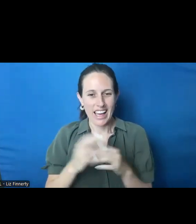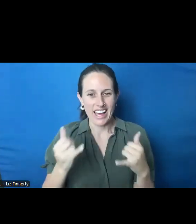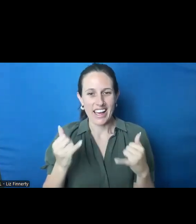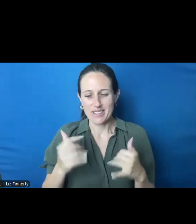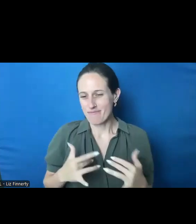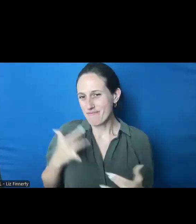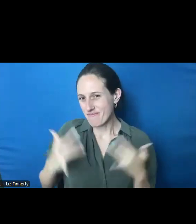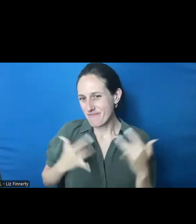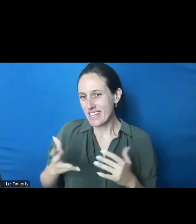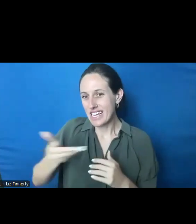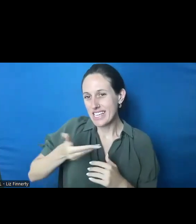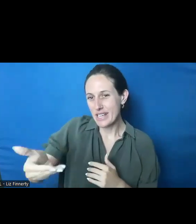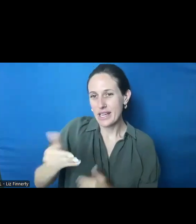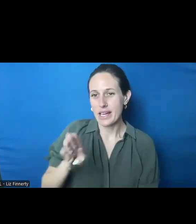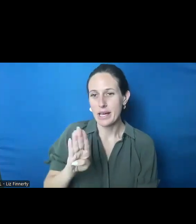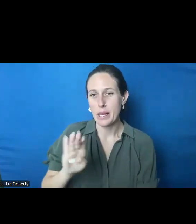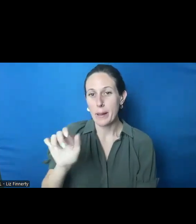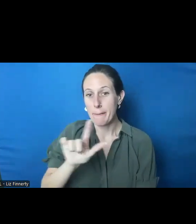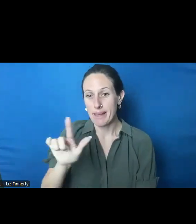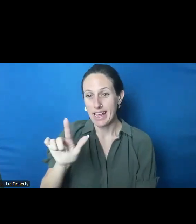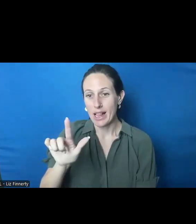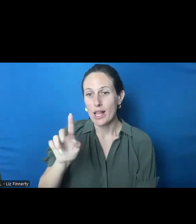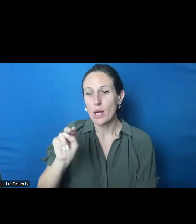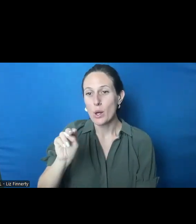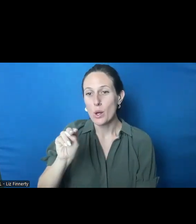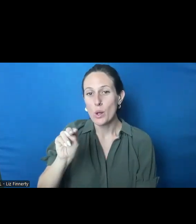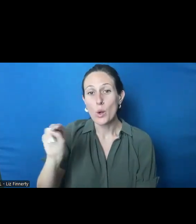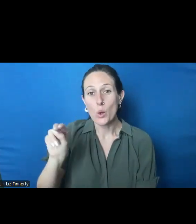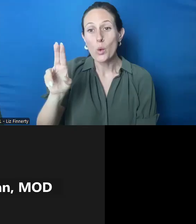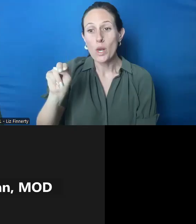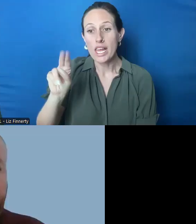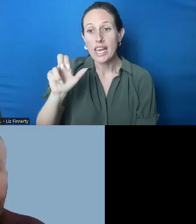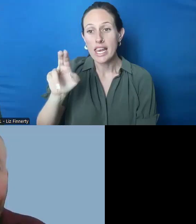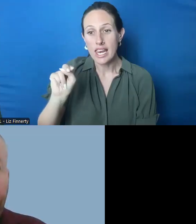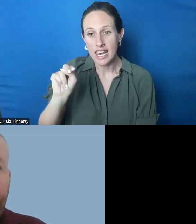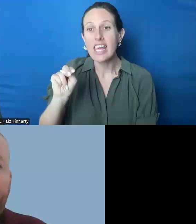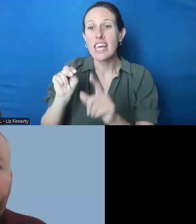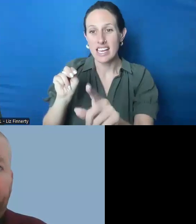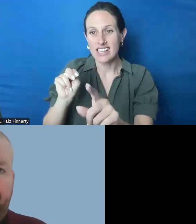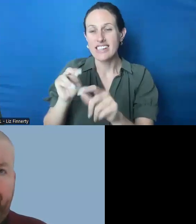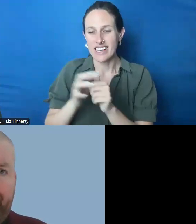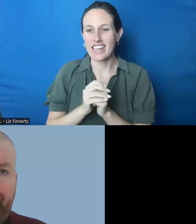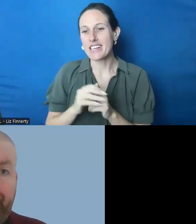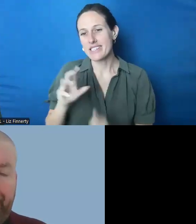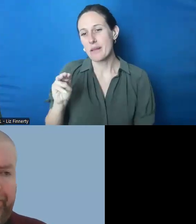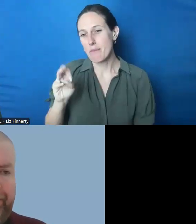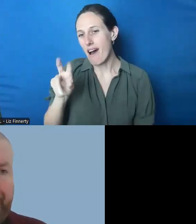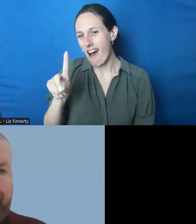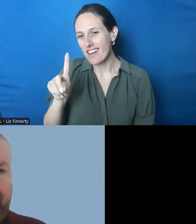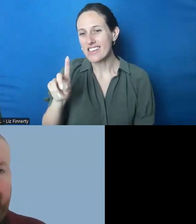very excited to introduce Bill Noonan, who is Mass. Office on Disability's executive assistant